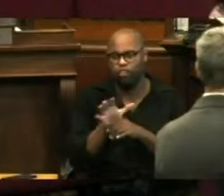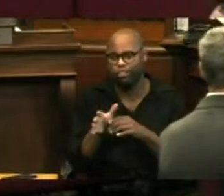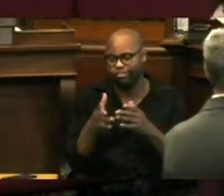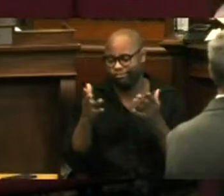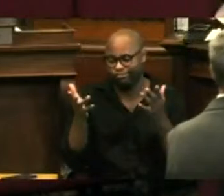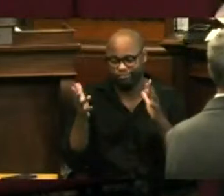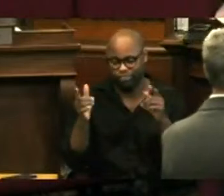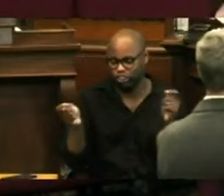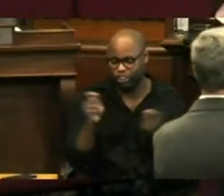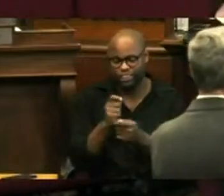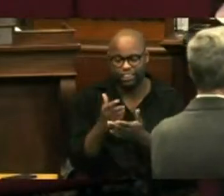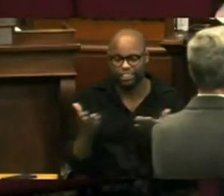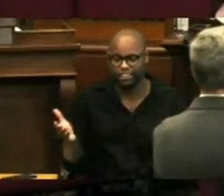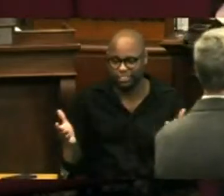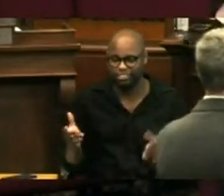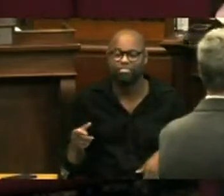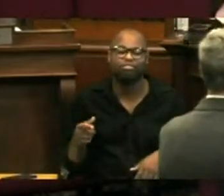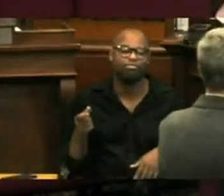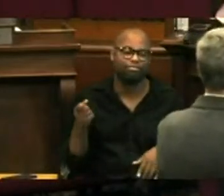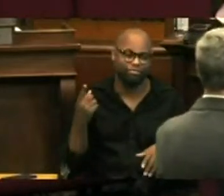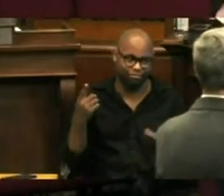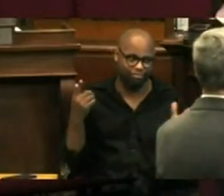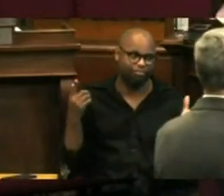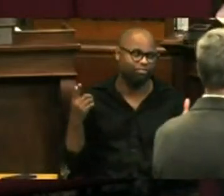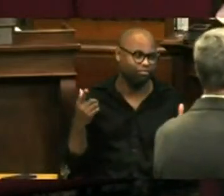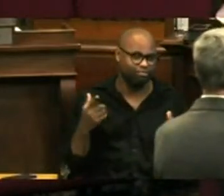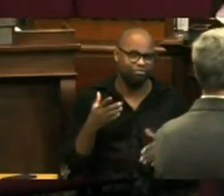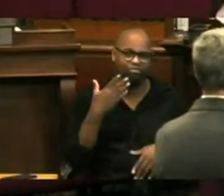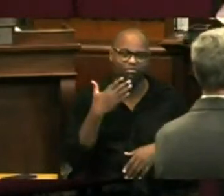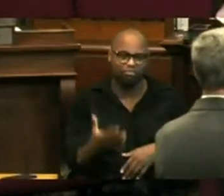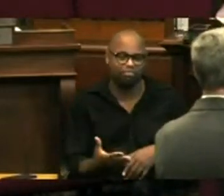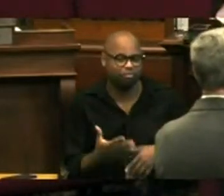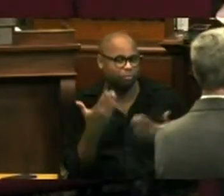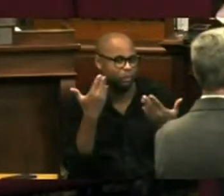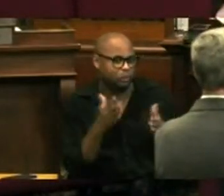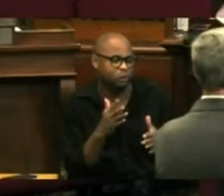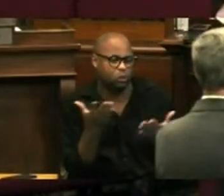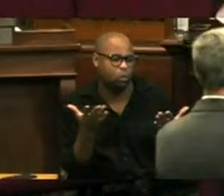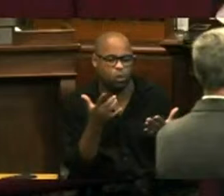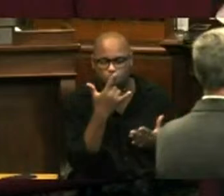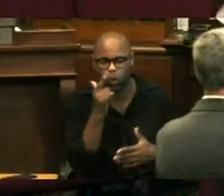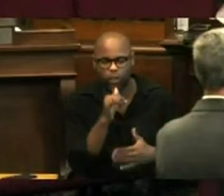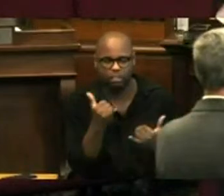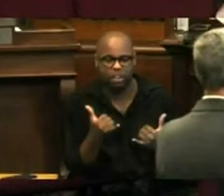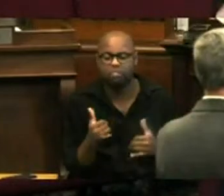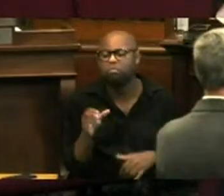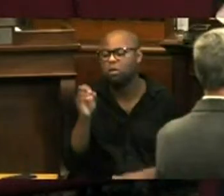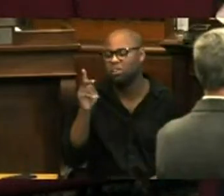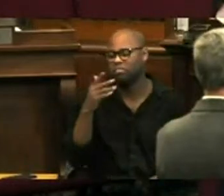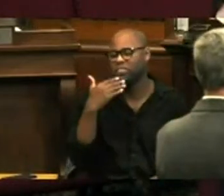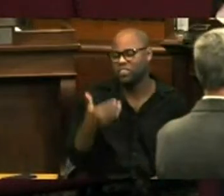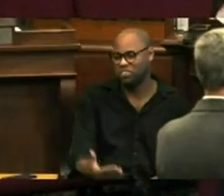Right right, right. Yep. Covid kind of right. Kind of not